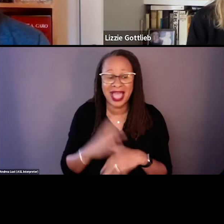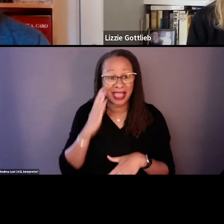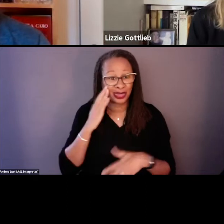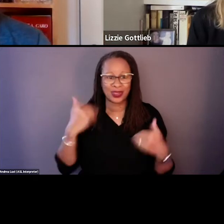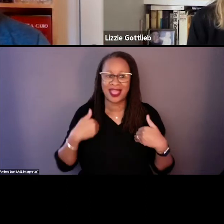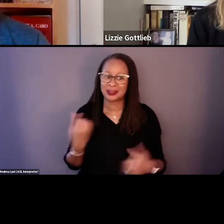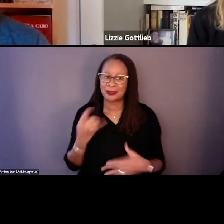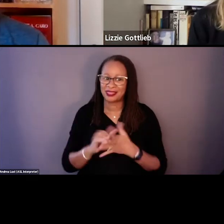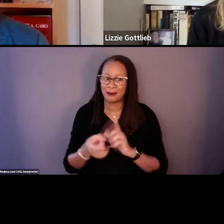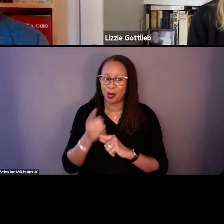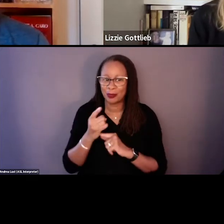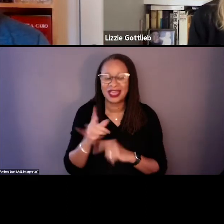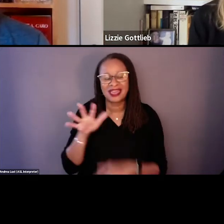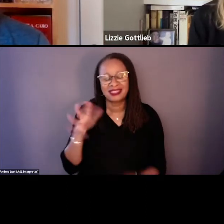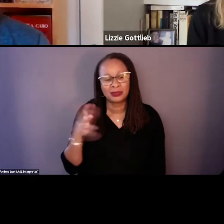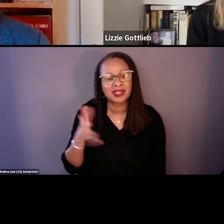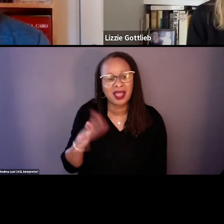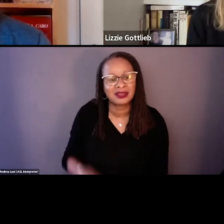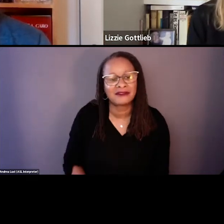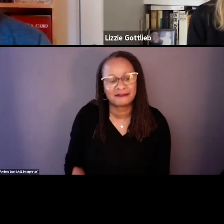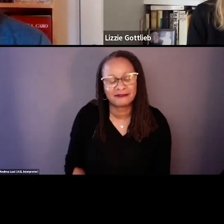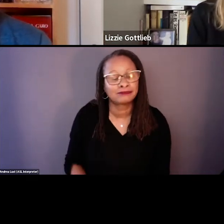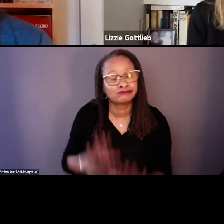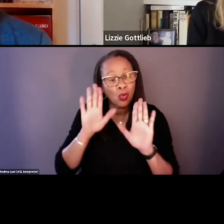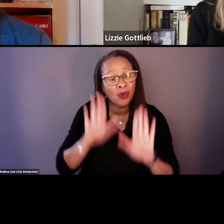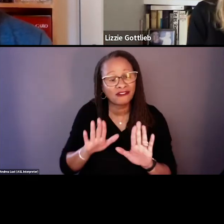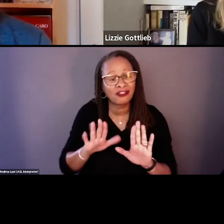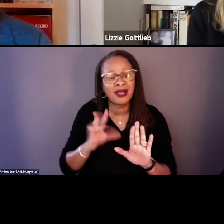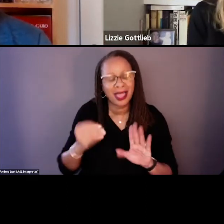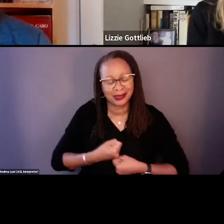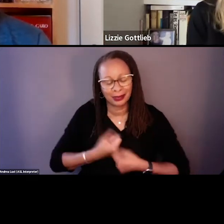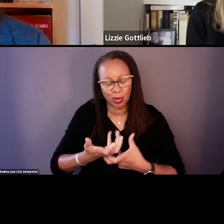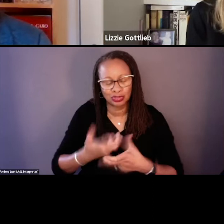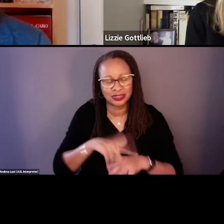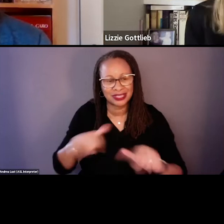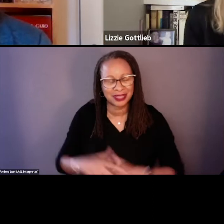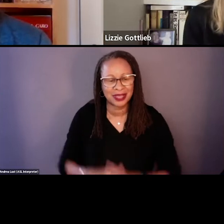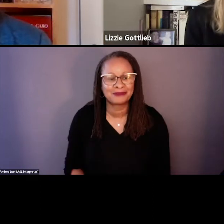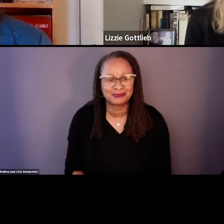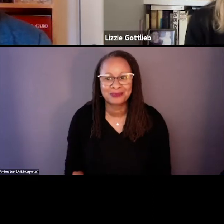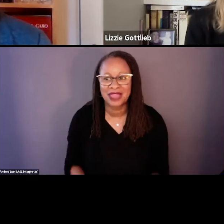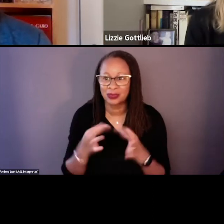And I think I knew then that we had something kind of, you know, wonderful and emotional.